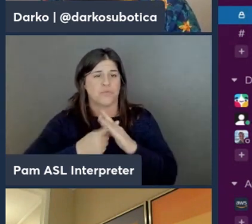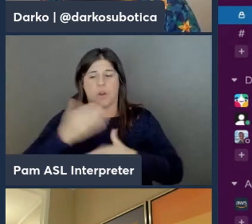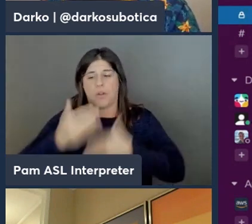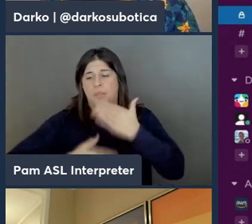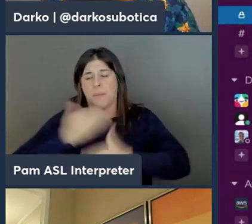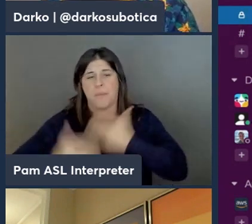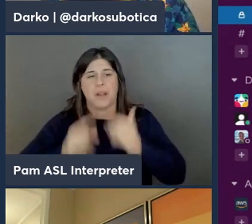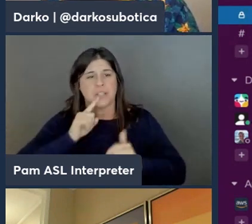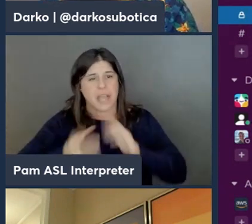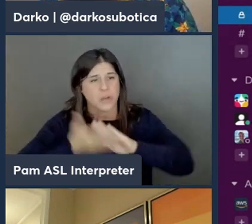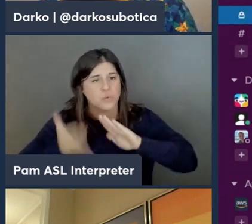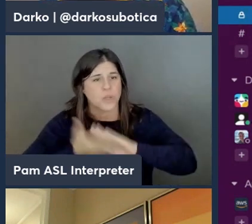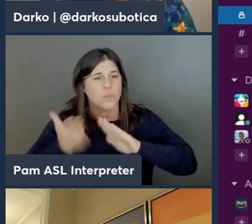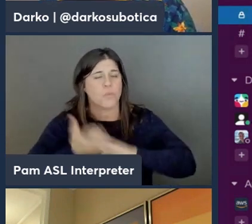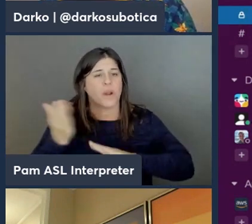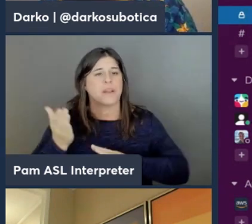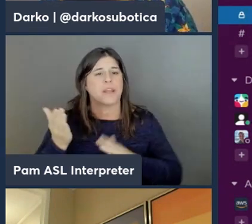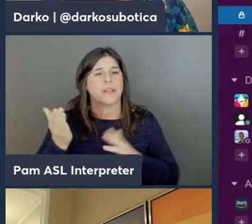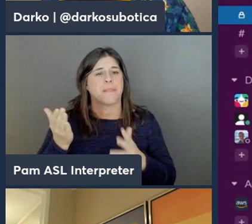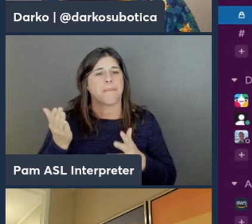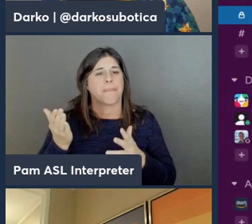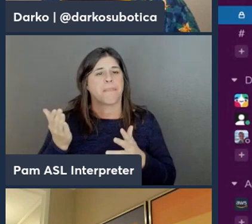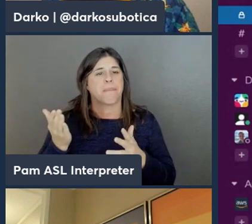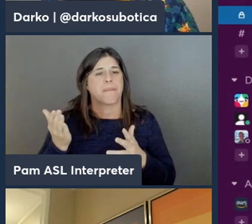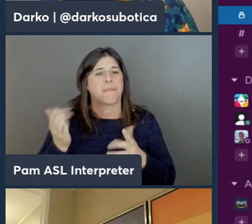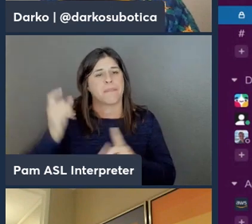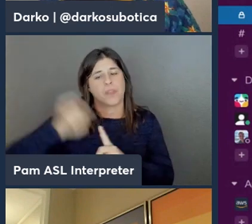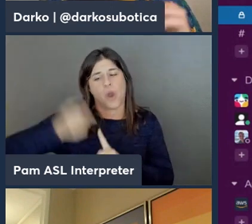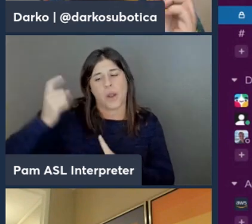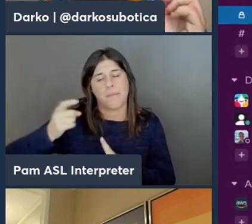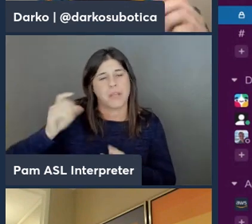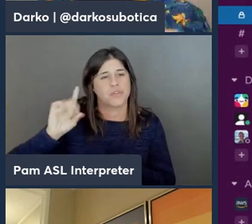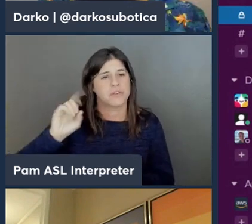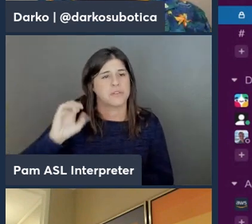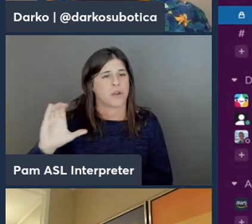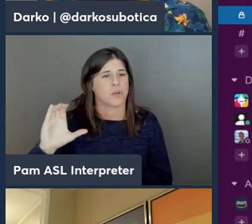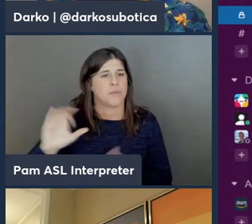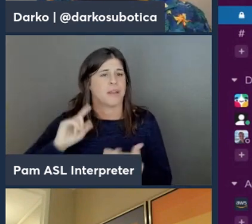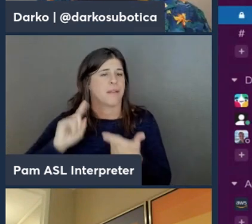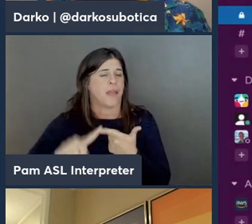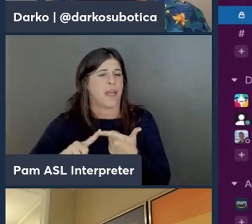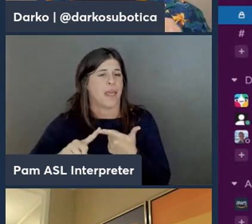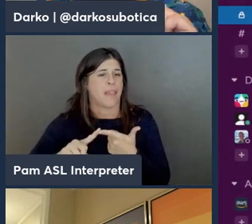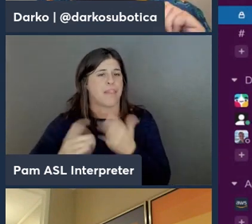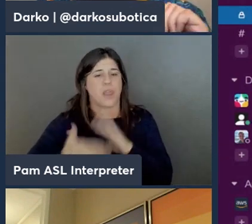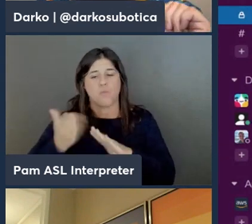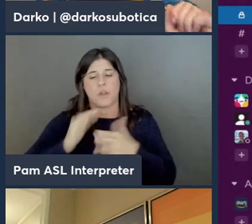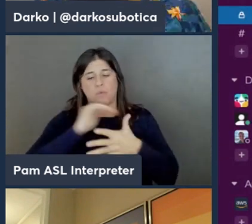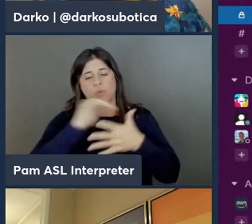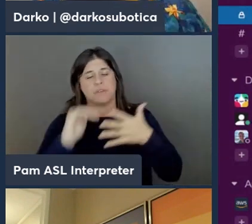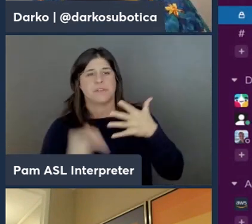actually running the workflow, automation document, and then ended on through the steps. Awesome. That's real nice.